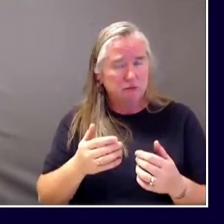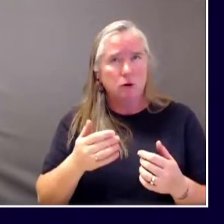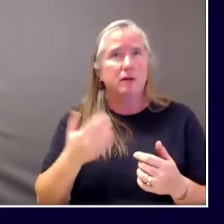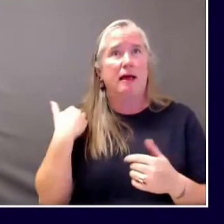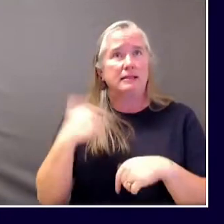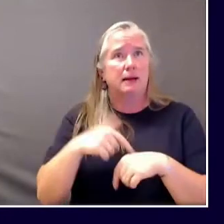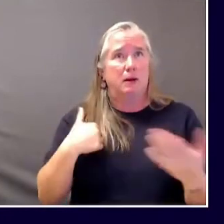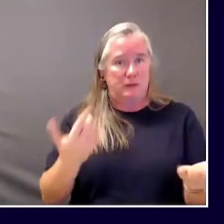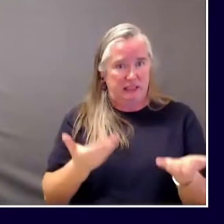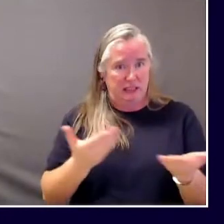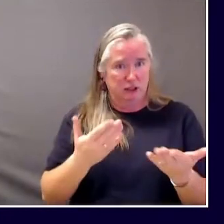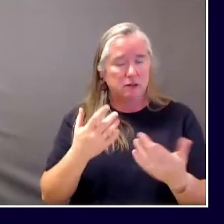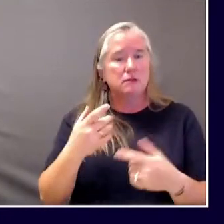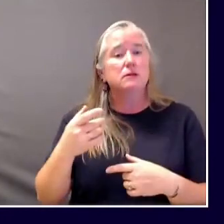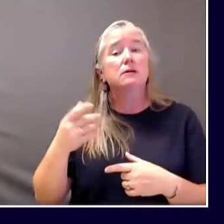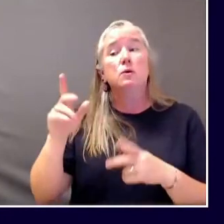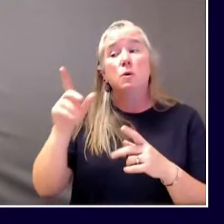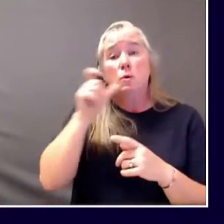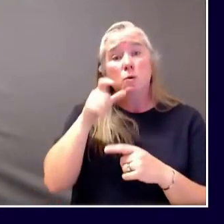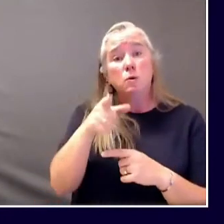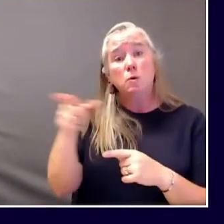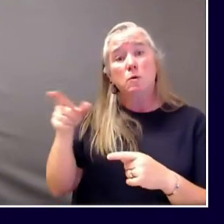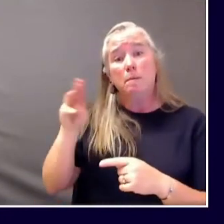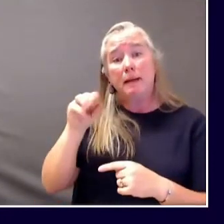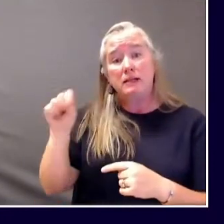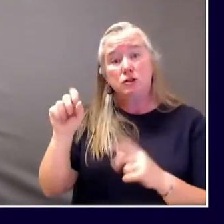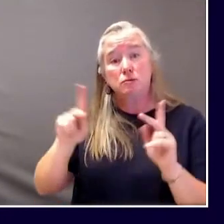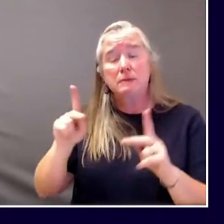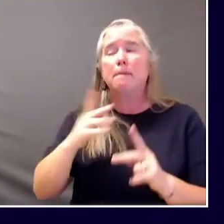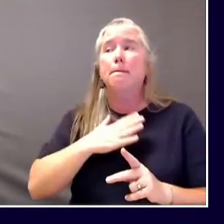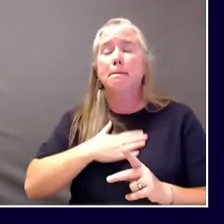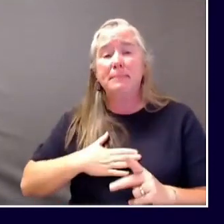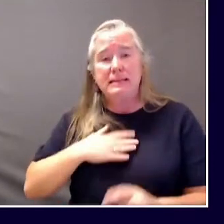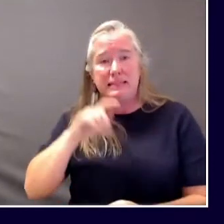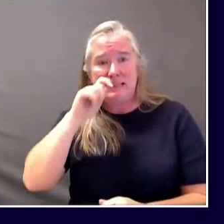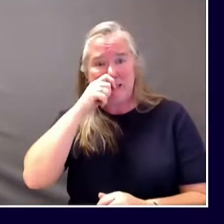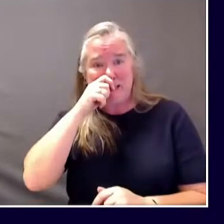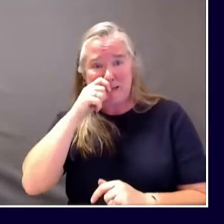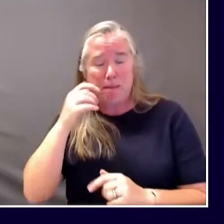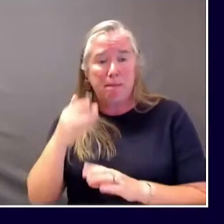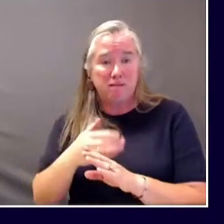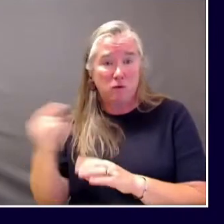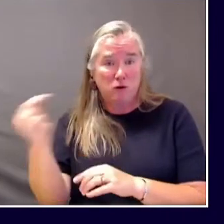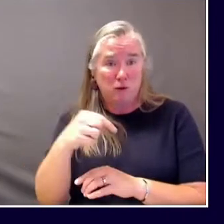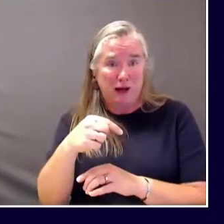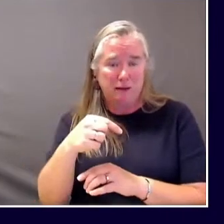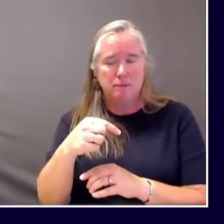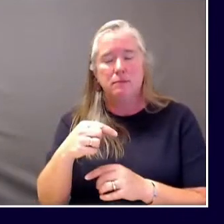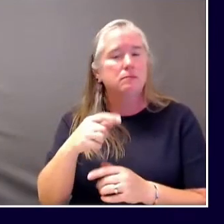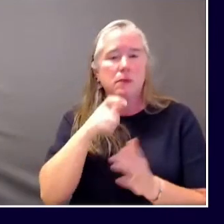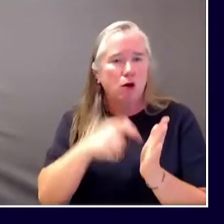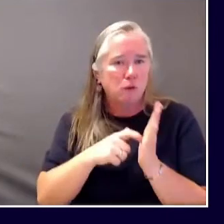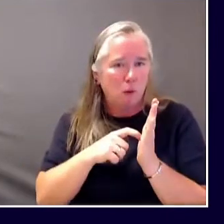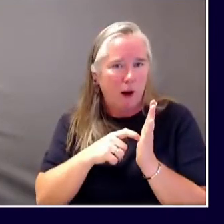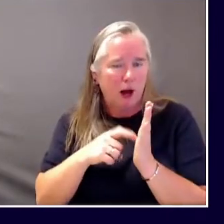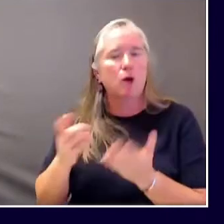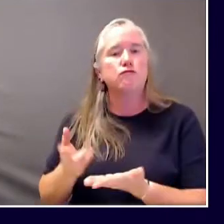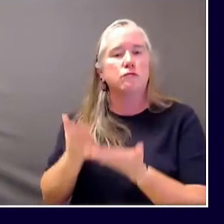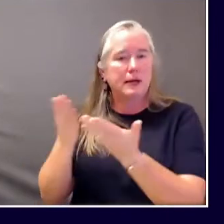coming here from Massachusetts are to be tested to be extra